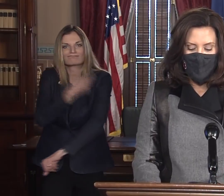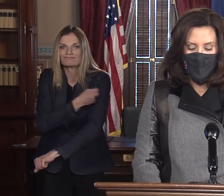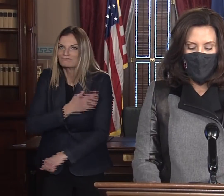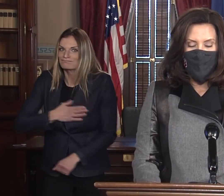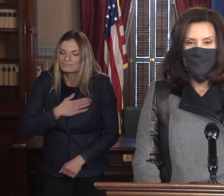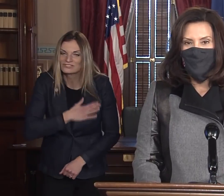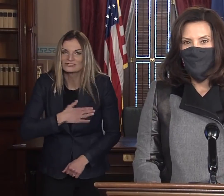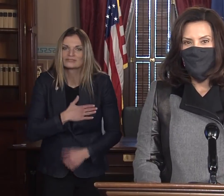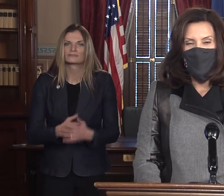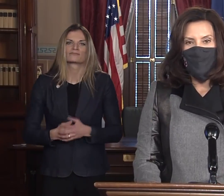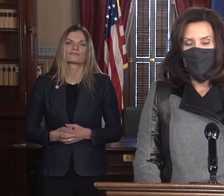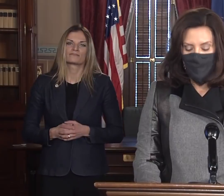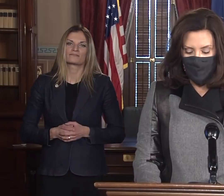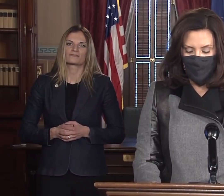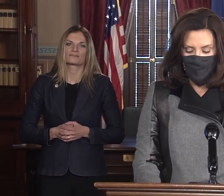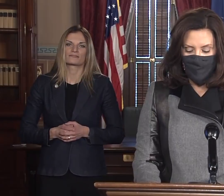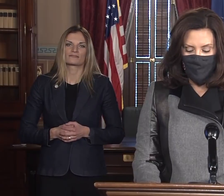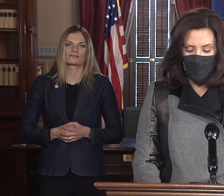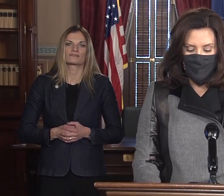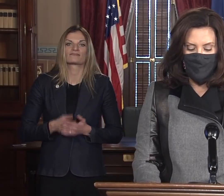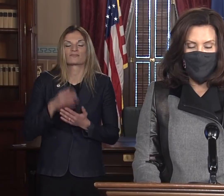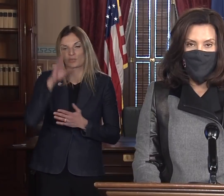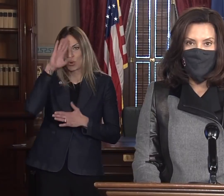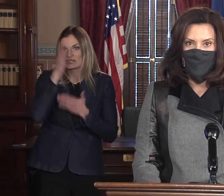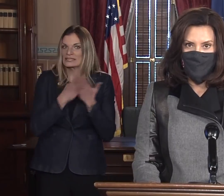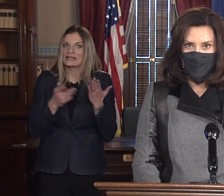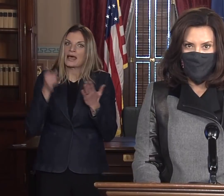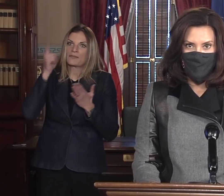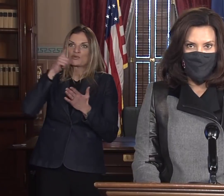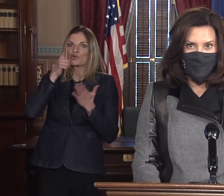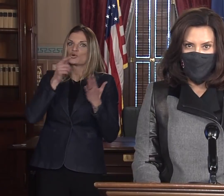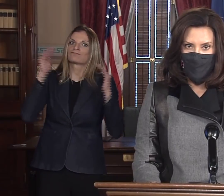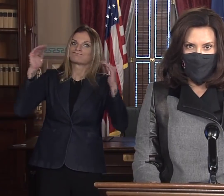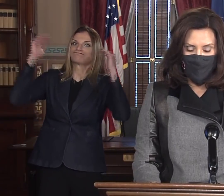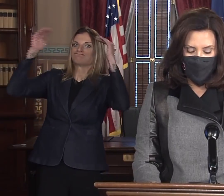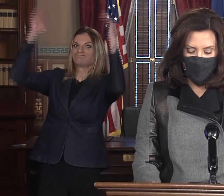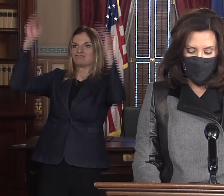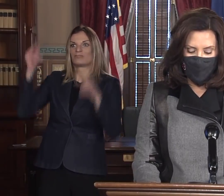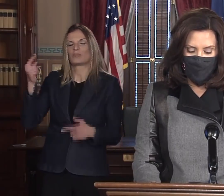VACCINE. MAKE SURE YOUR KIDS GET ONE, TOO.